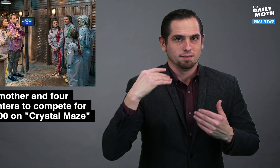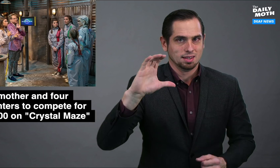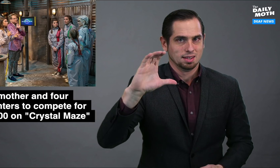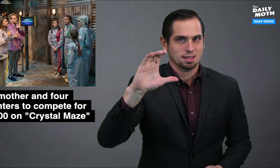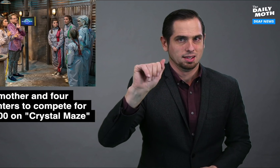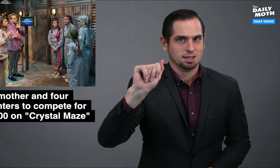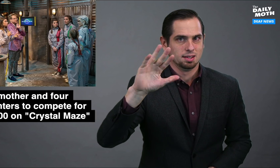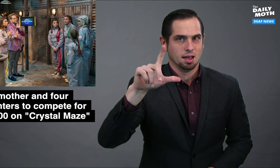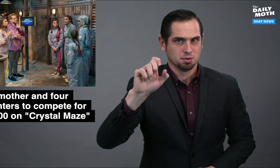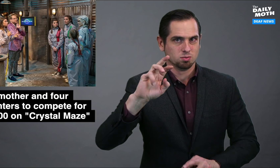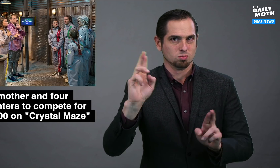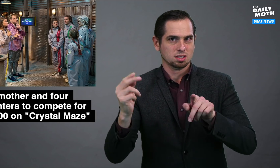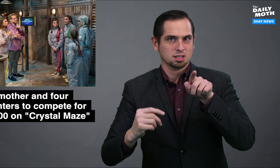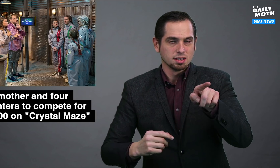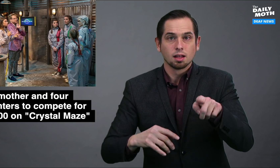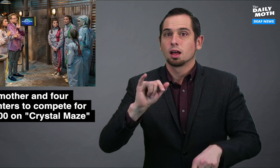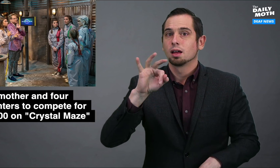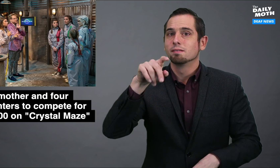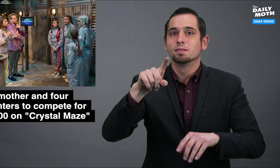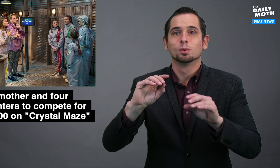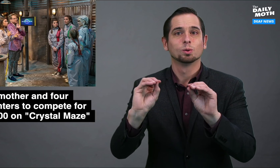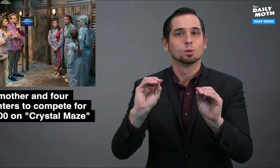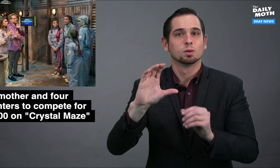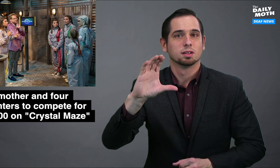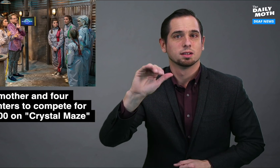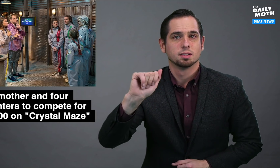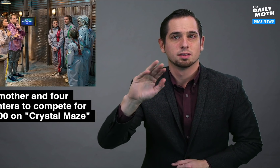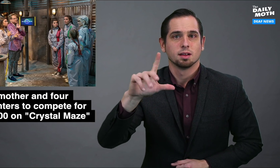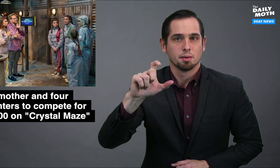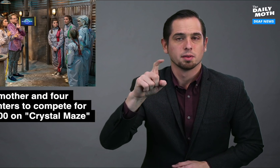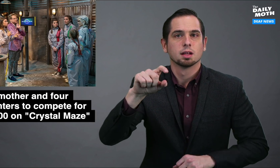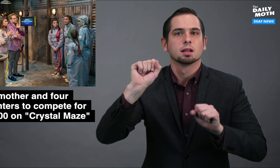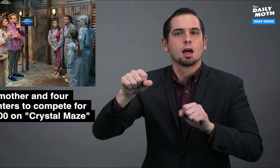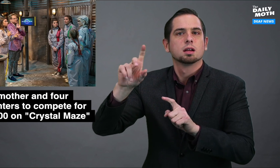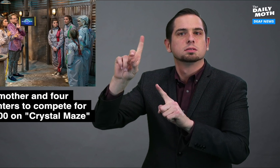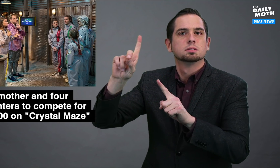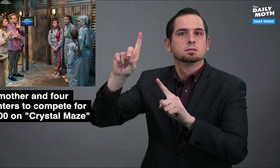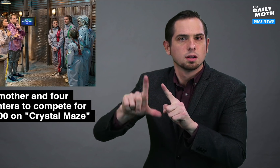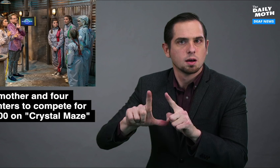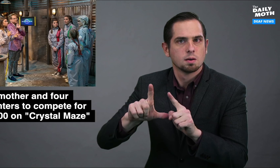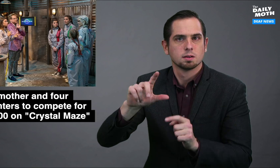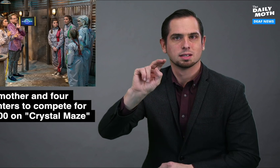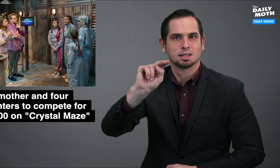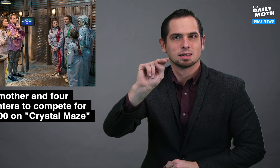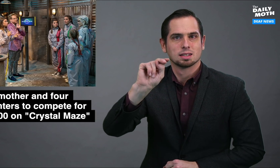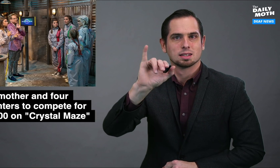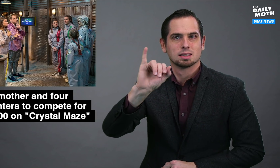his full medical records and was not transparent that